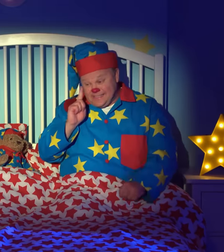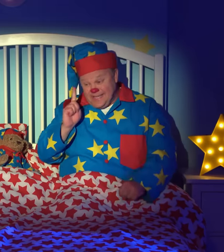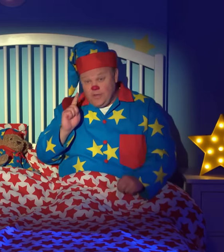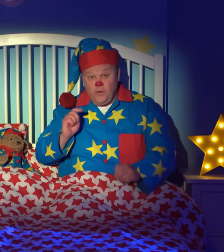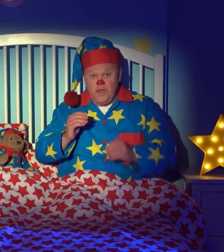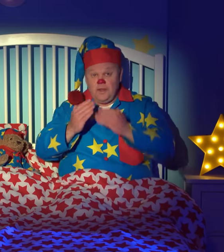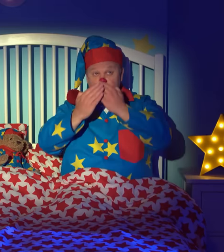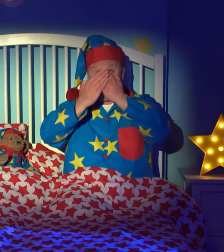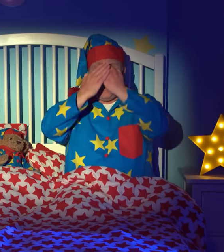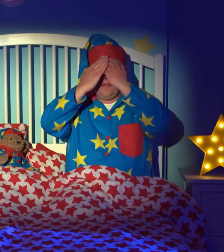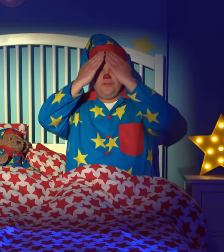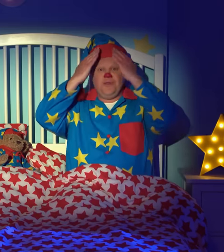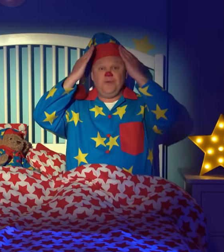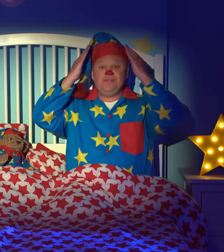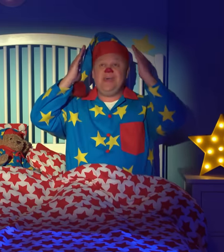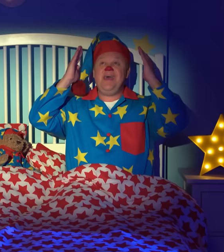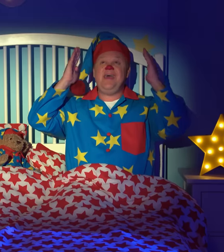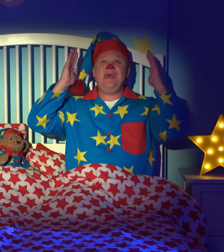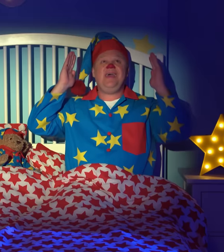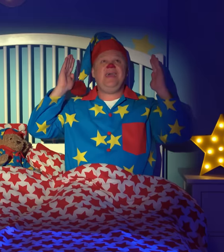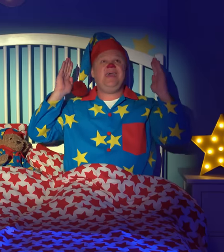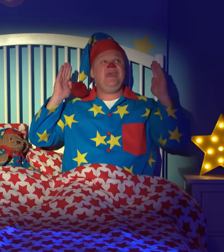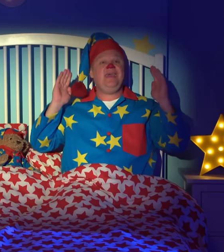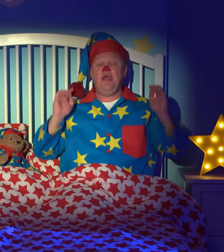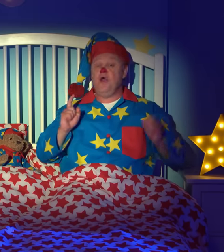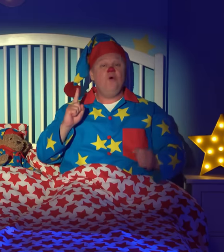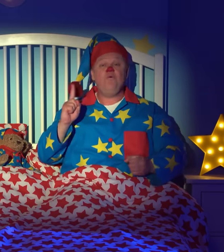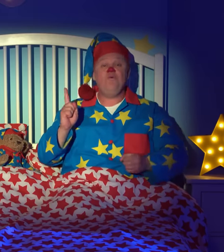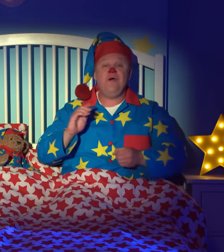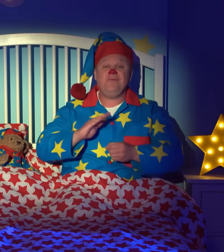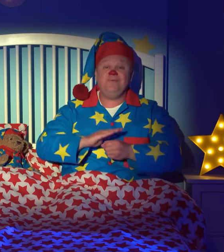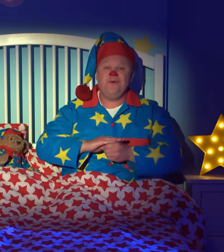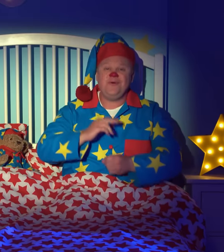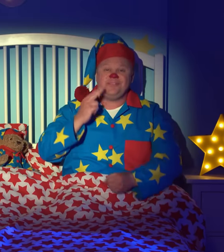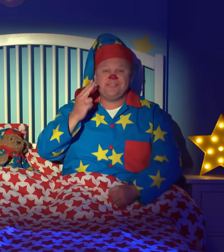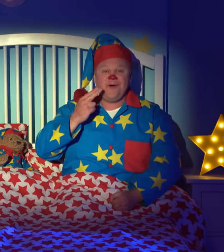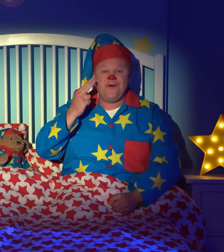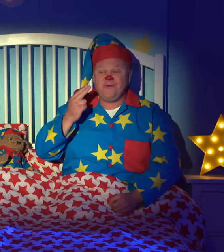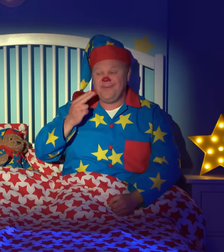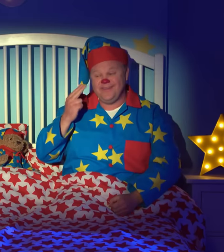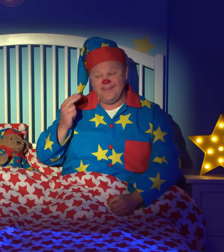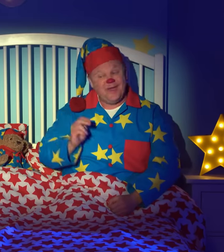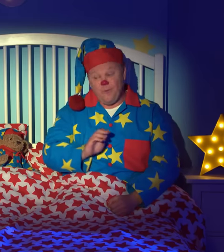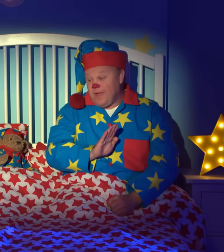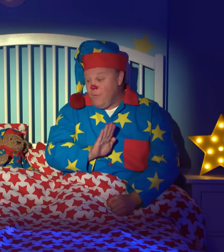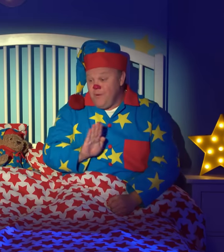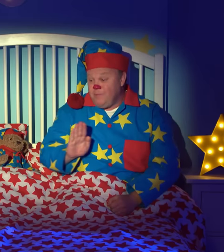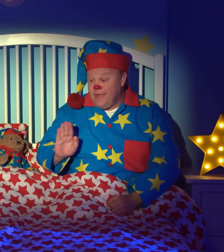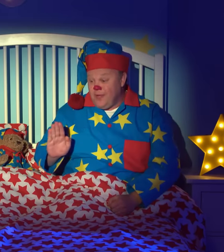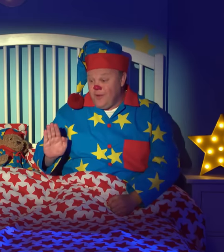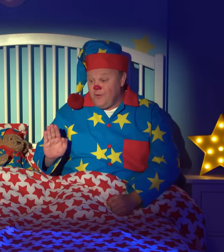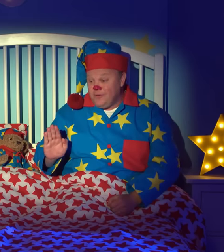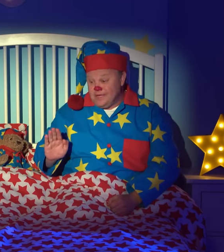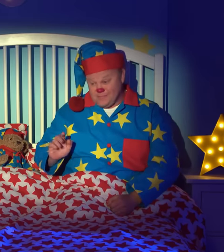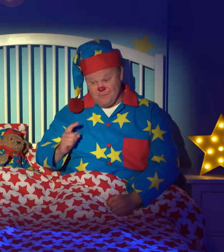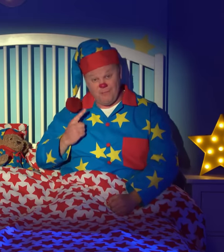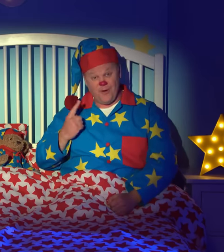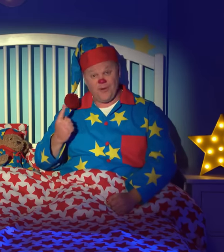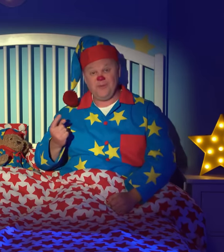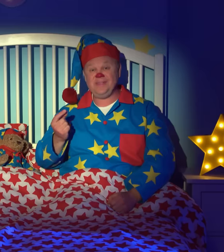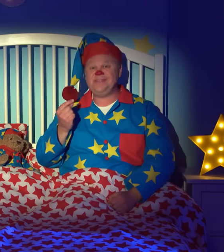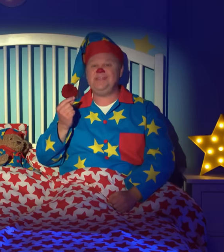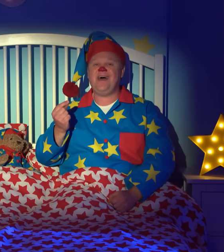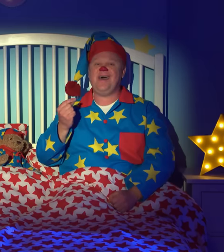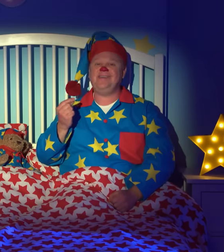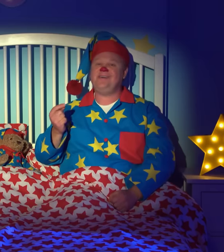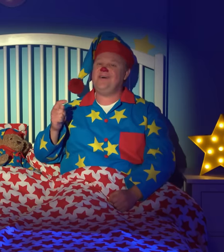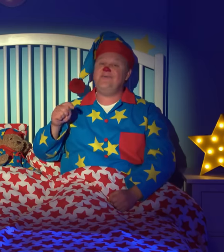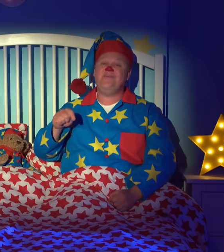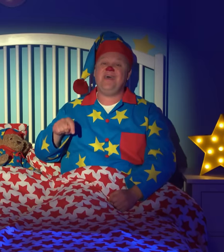see you in a brand new day one more song we won't be long tomorrow is a night away